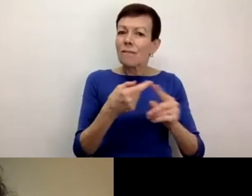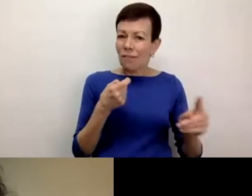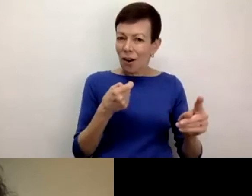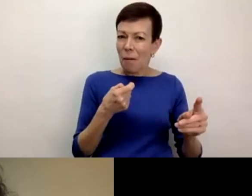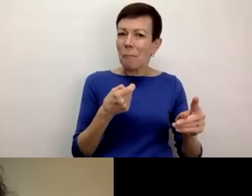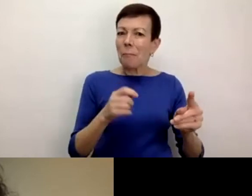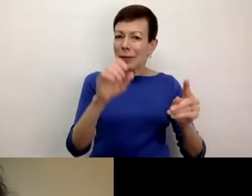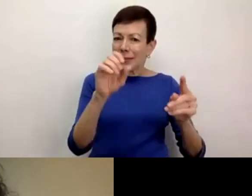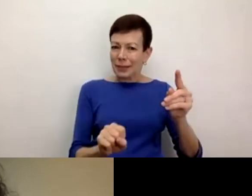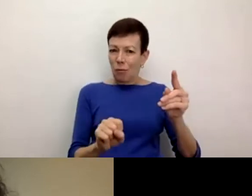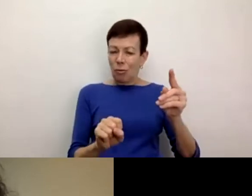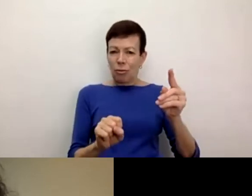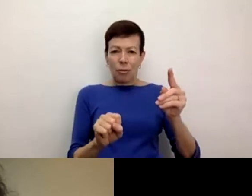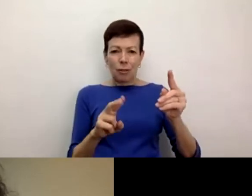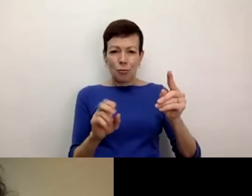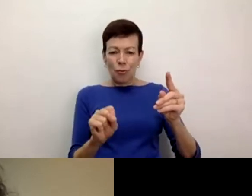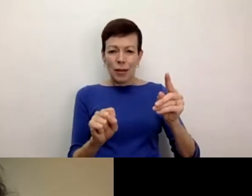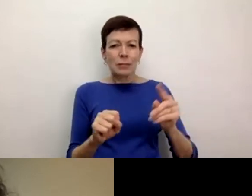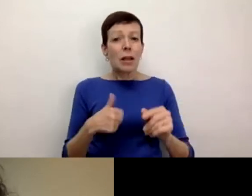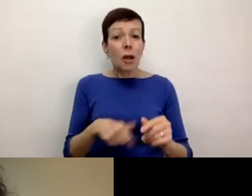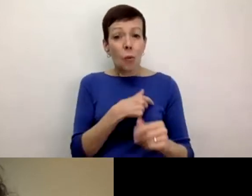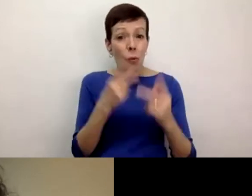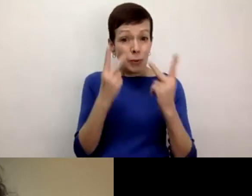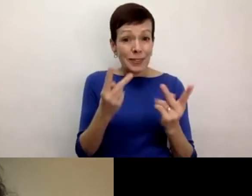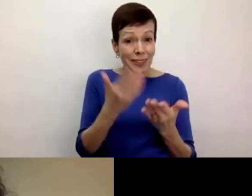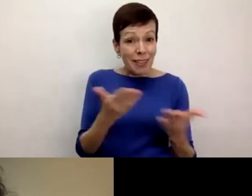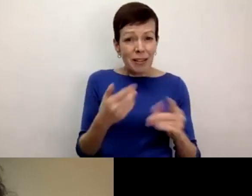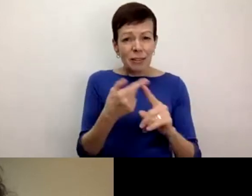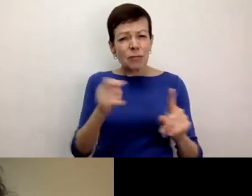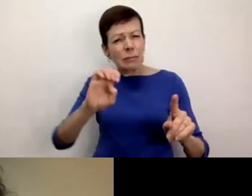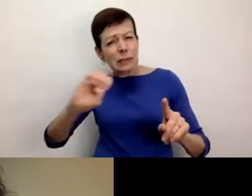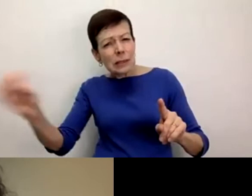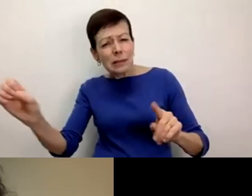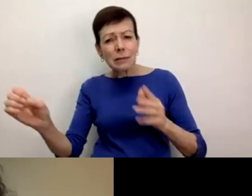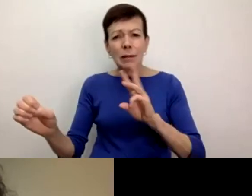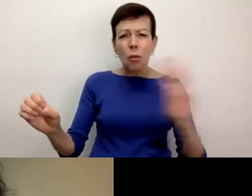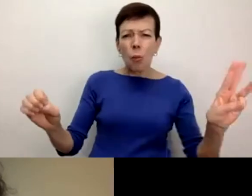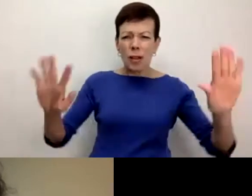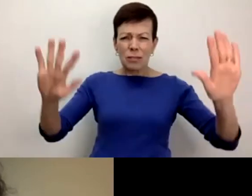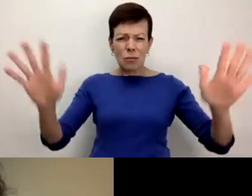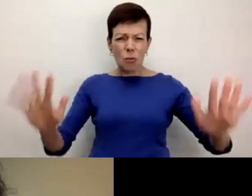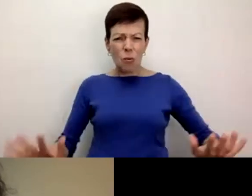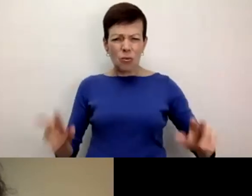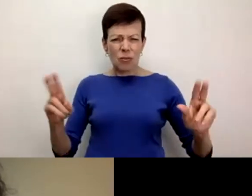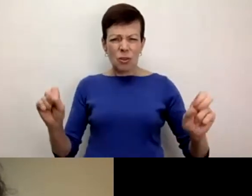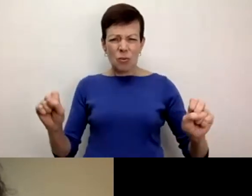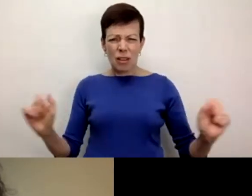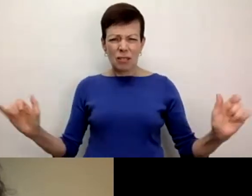West Coast, the East Coast and people would wonder how is it that we had these things here?